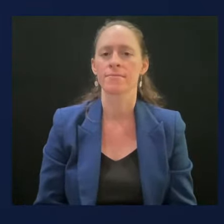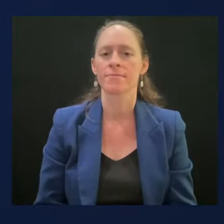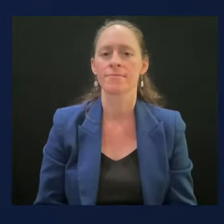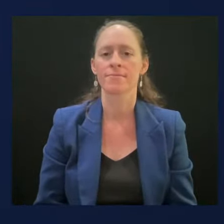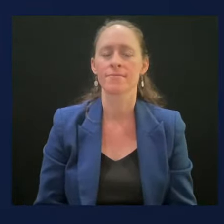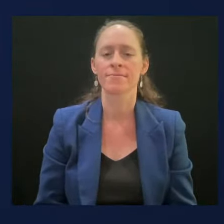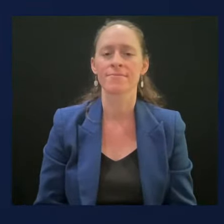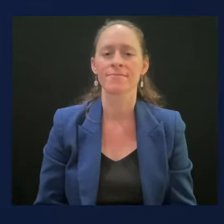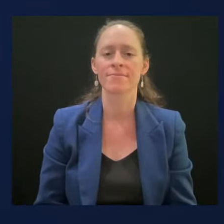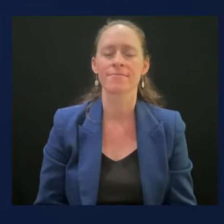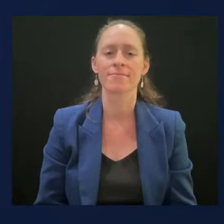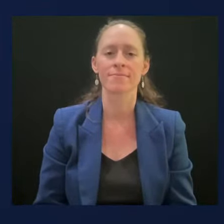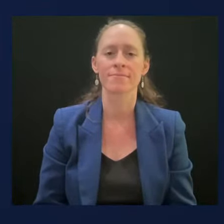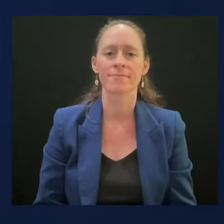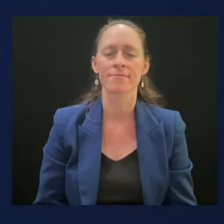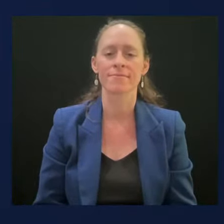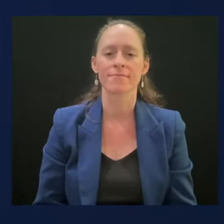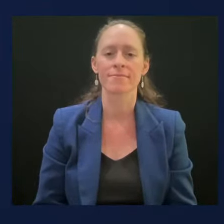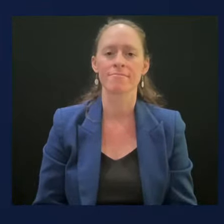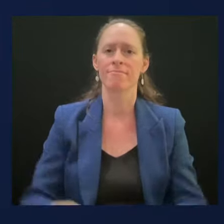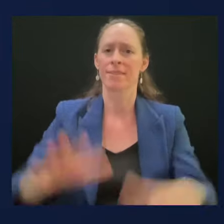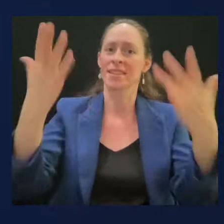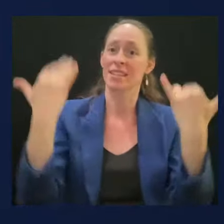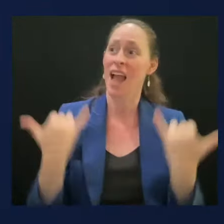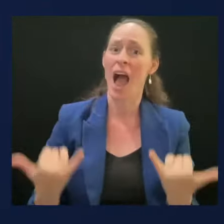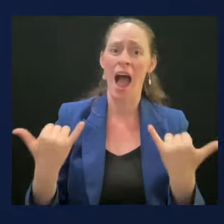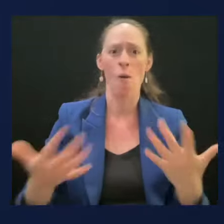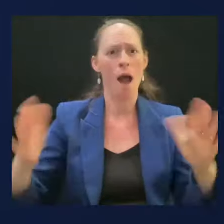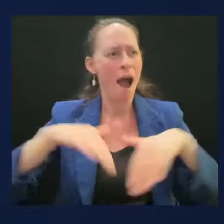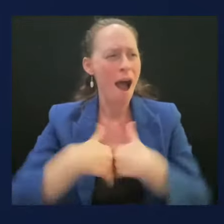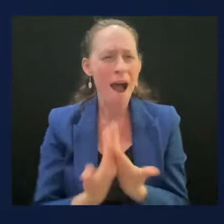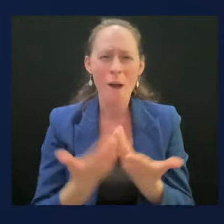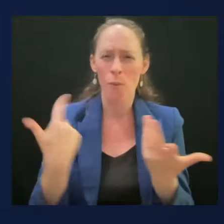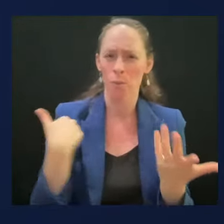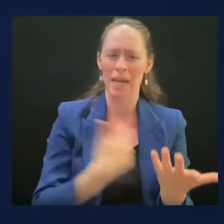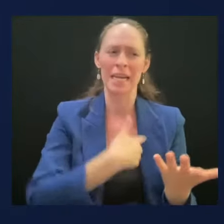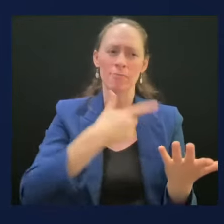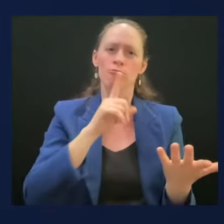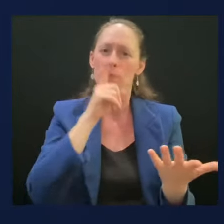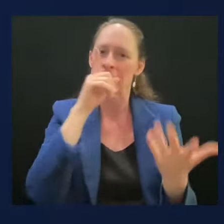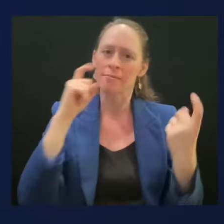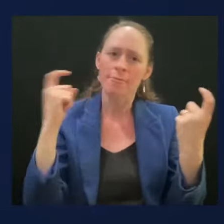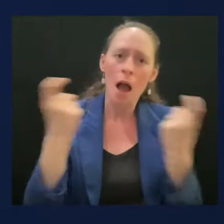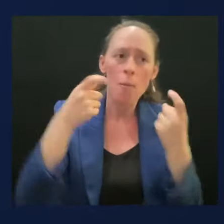The way to remember them the best is to ensure that this idea of freedom,